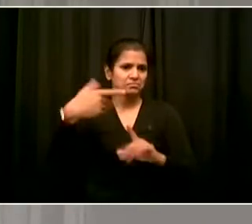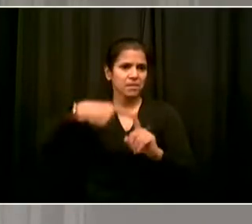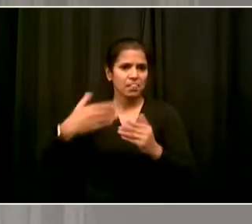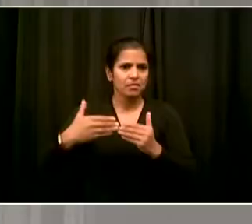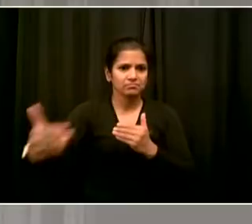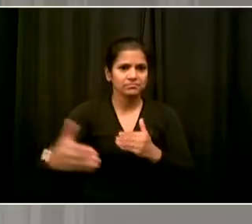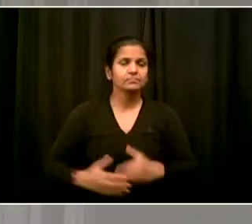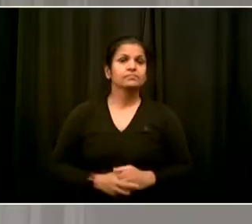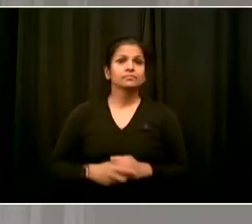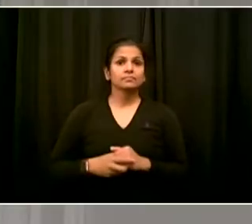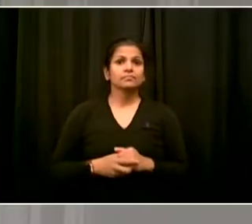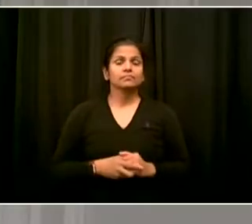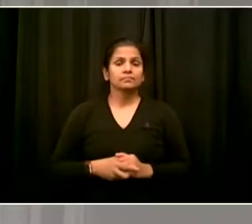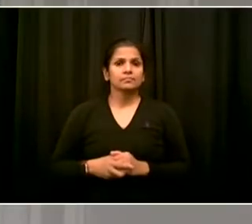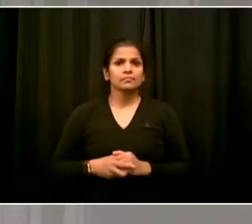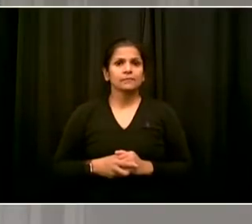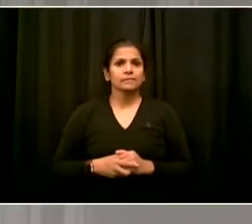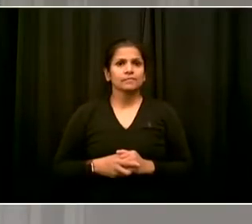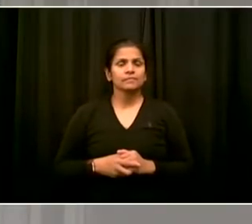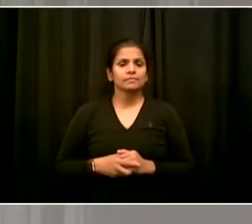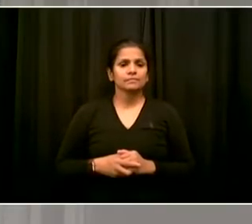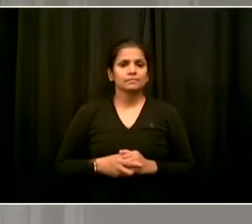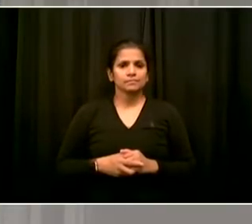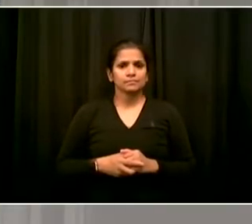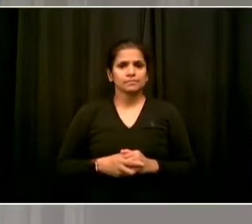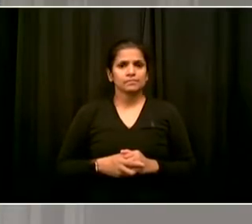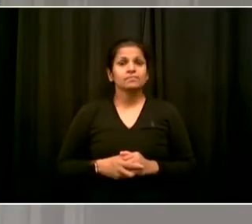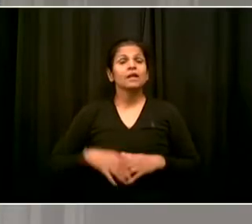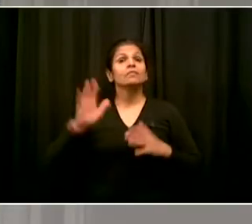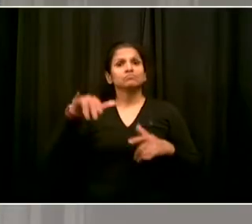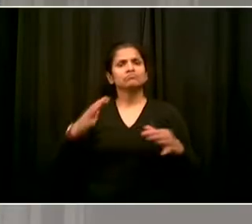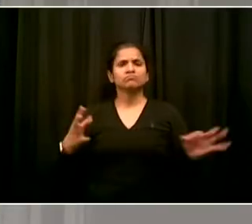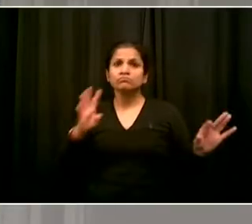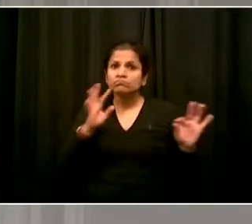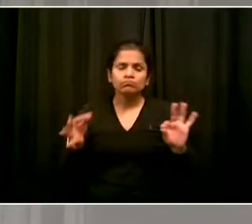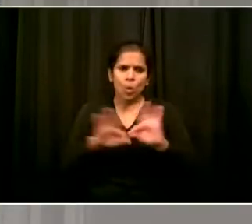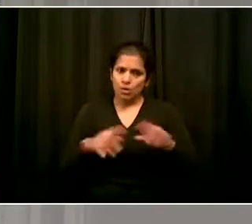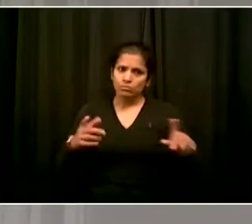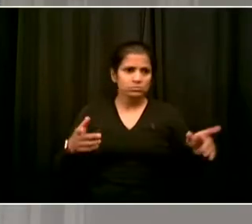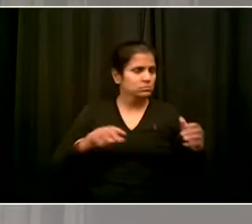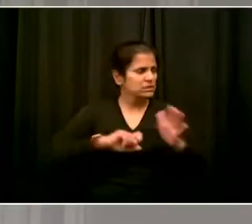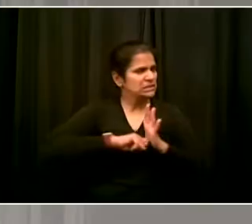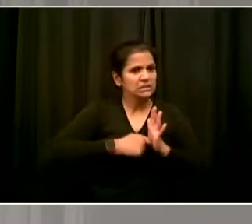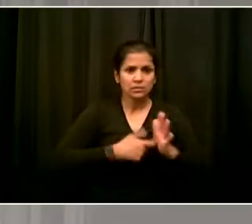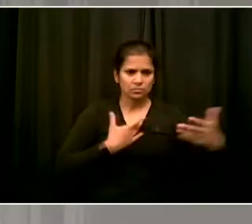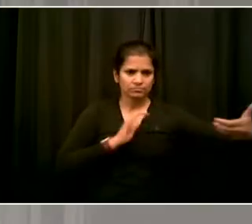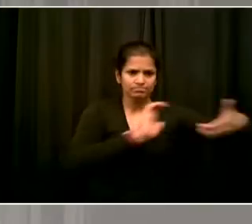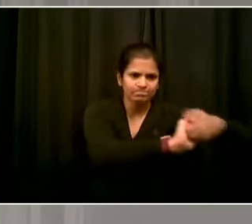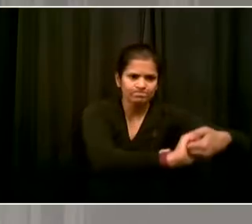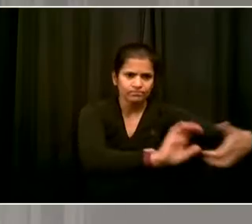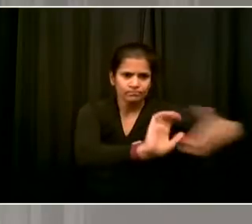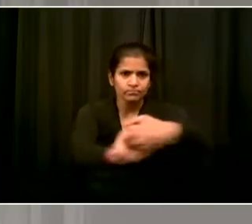ORGANIZATION TO BEGGIN O OERPAAG IT IN 2021. CENTRAL TO ALL OF THIS IS REALLY